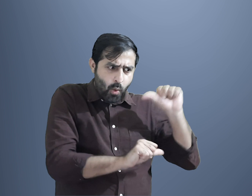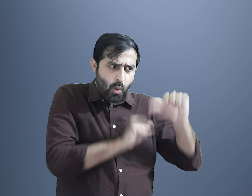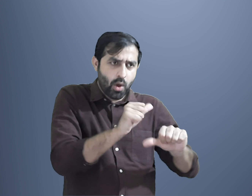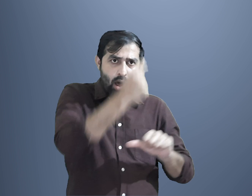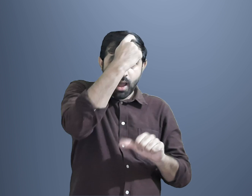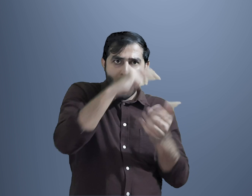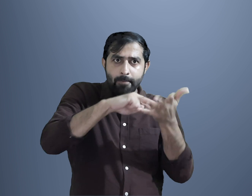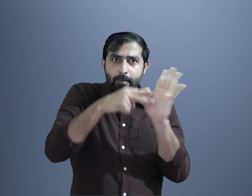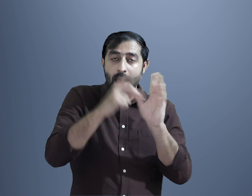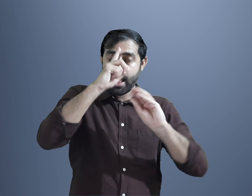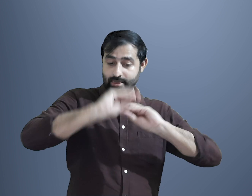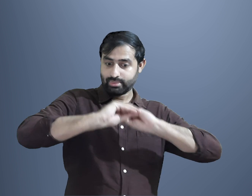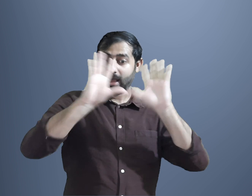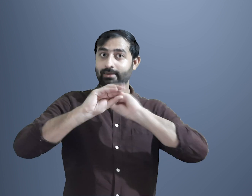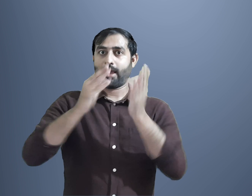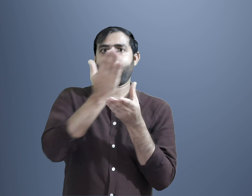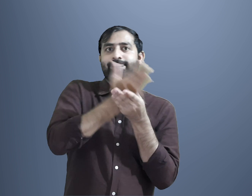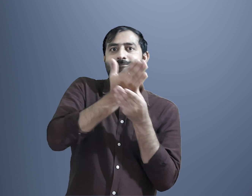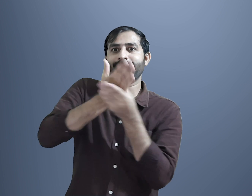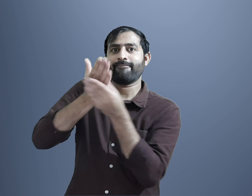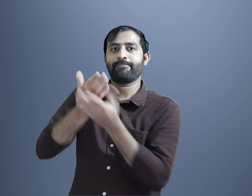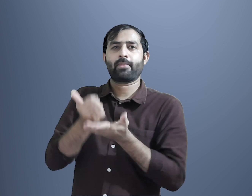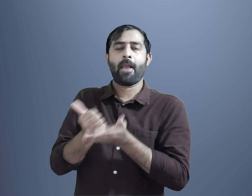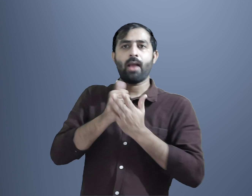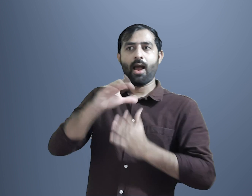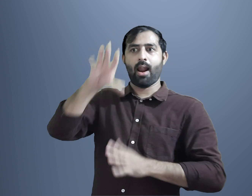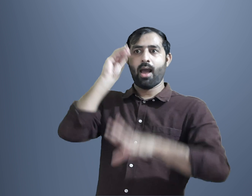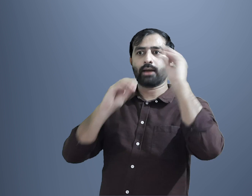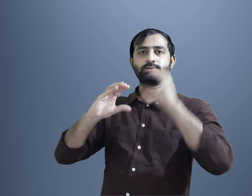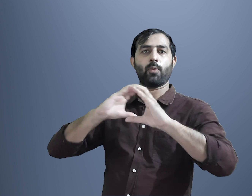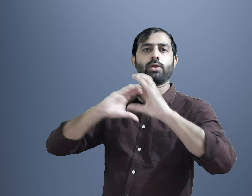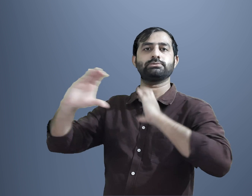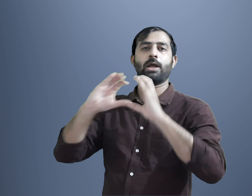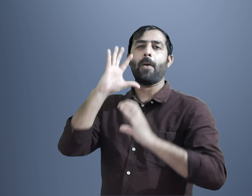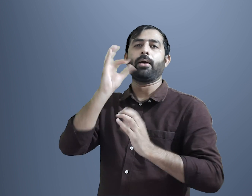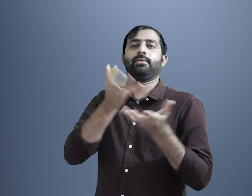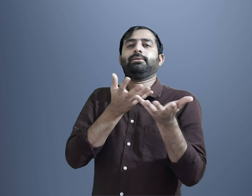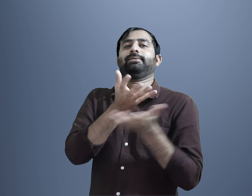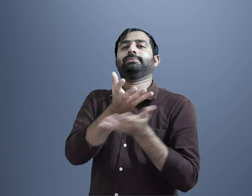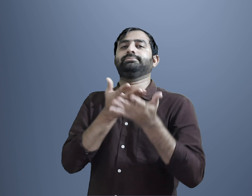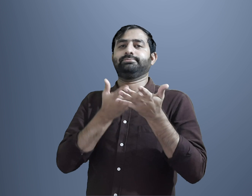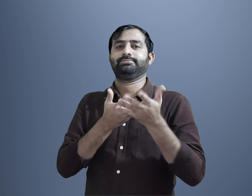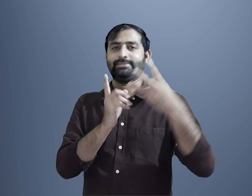Interactional function typically indicates a "Me and You idea".